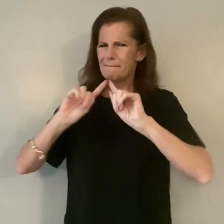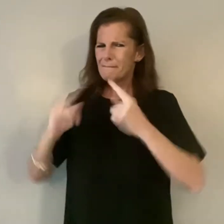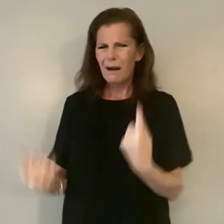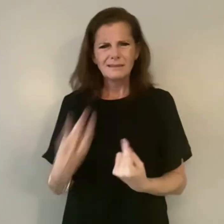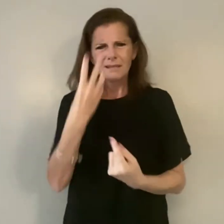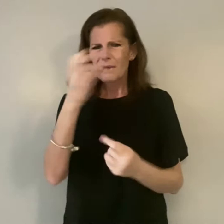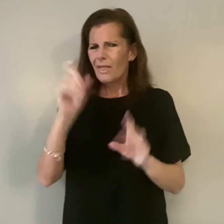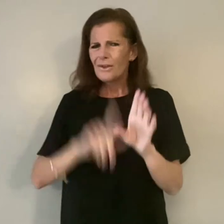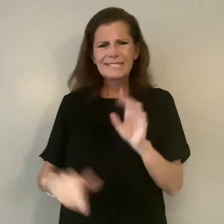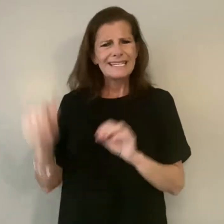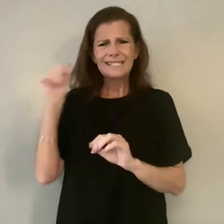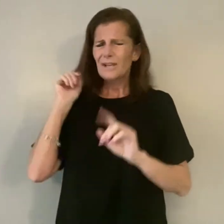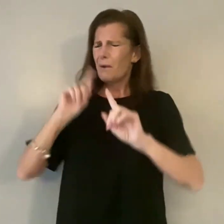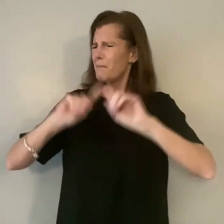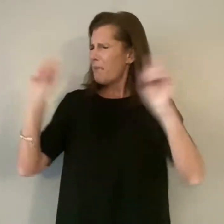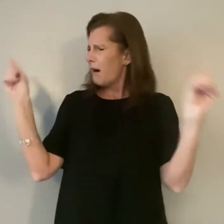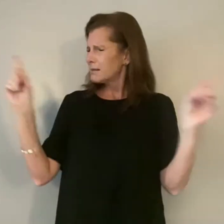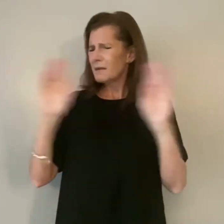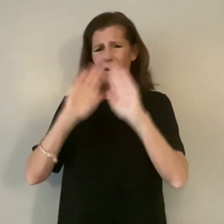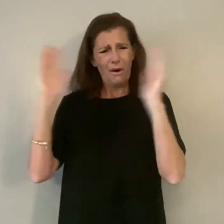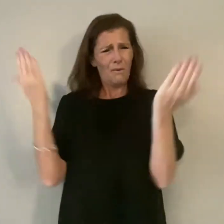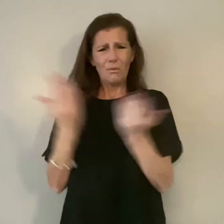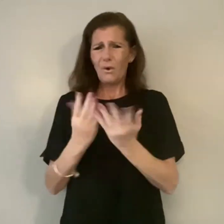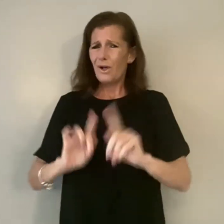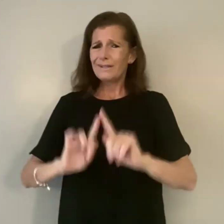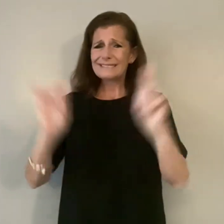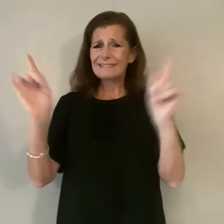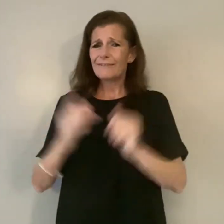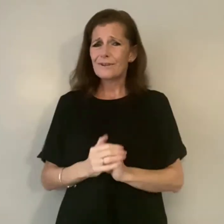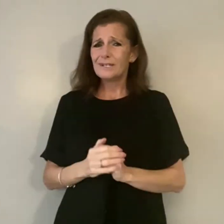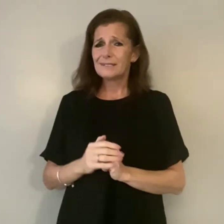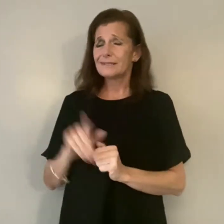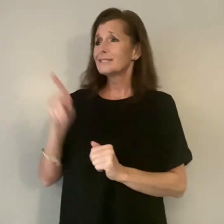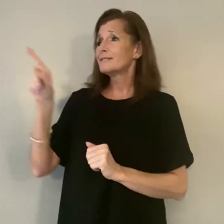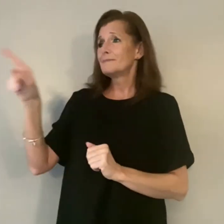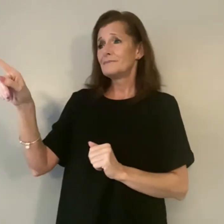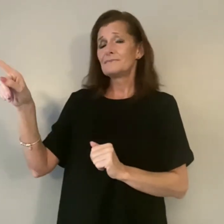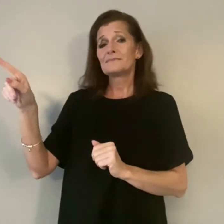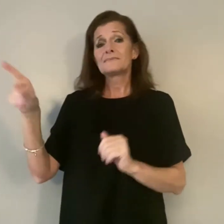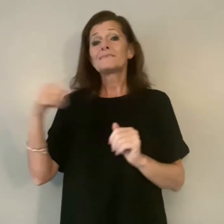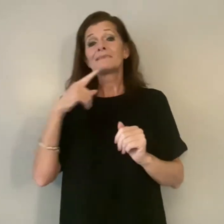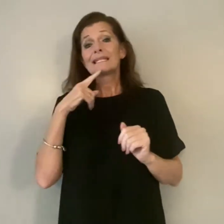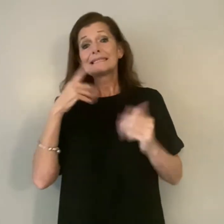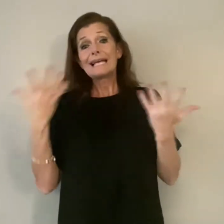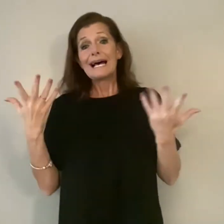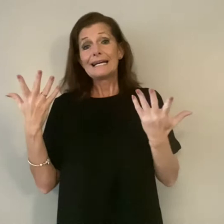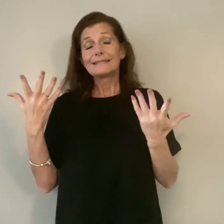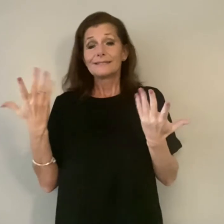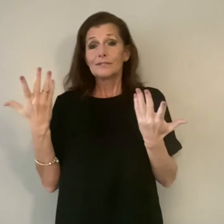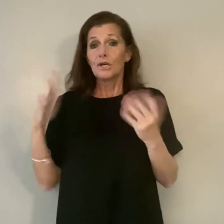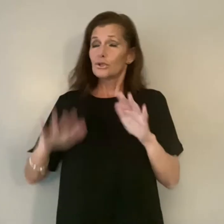it couldn't happen 30 years ago. So the world is better from... So and I think growing up in a world like that,